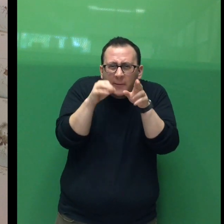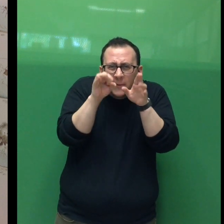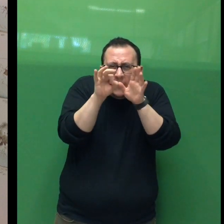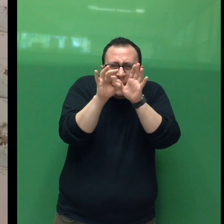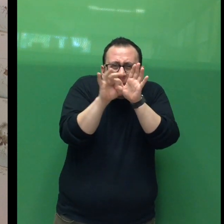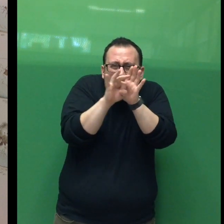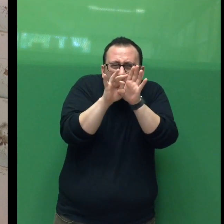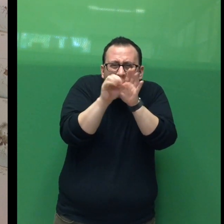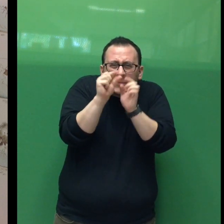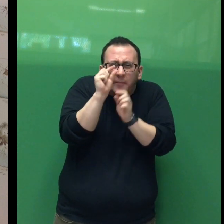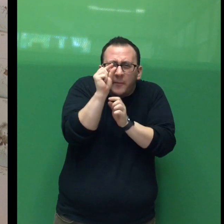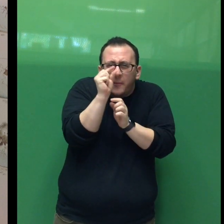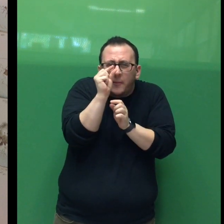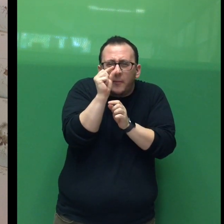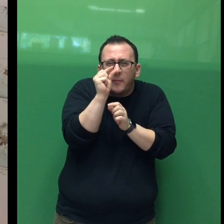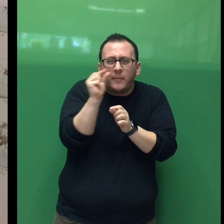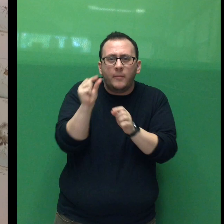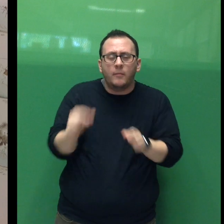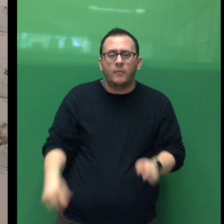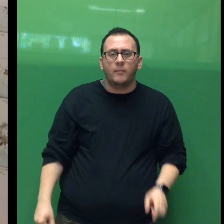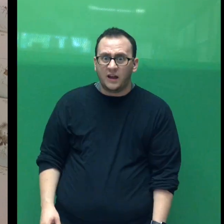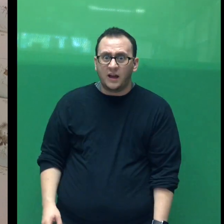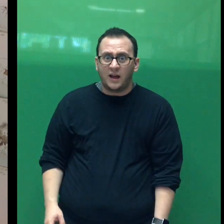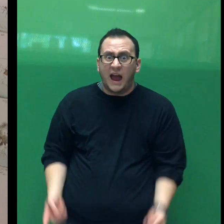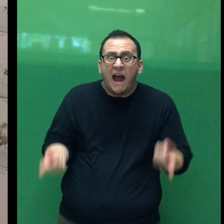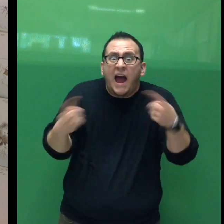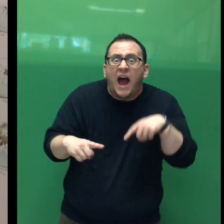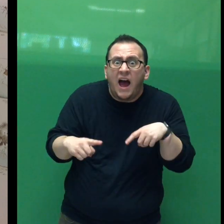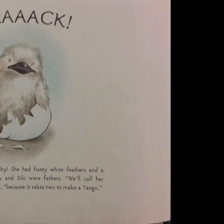Suddenly a tiny hole appeared in the eggshell. And then...